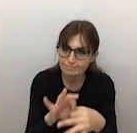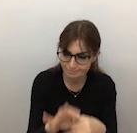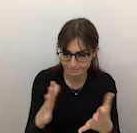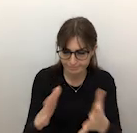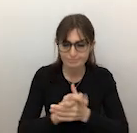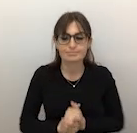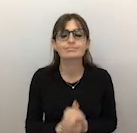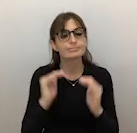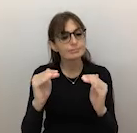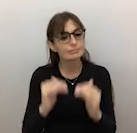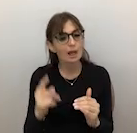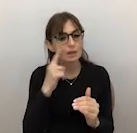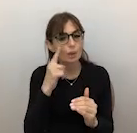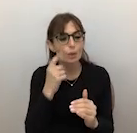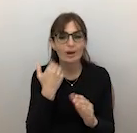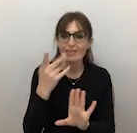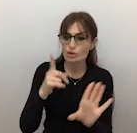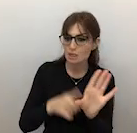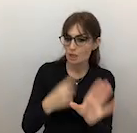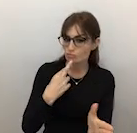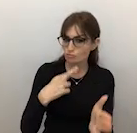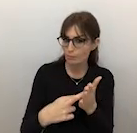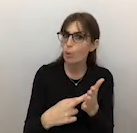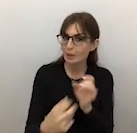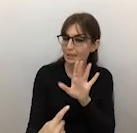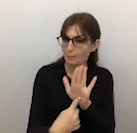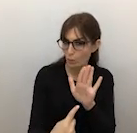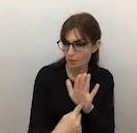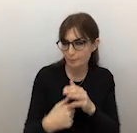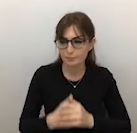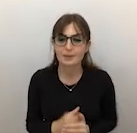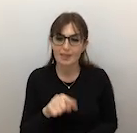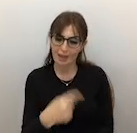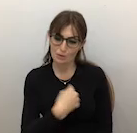Let's take a closer look at the important annual reporting obligations to the ACNC.